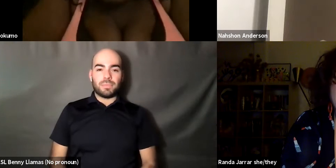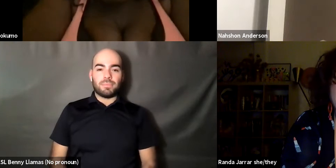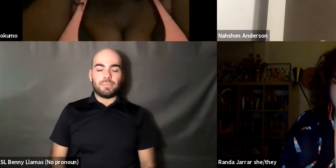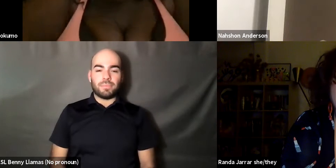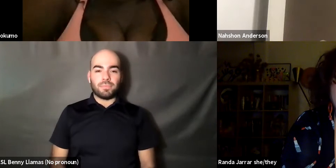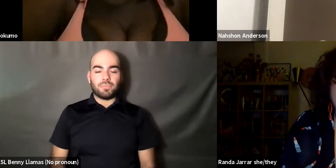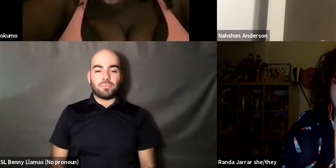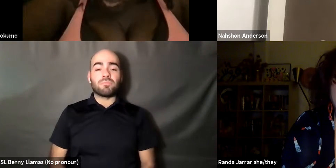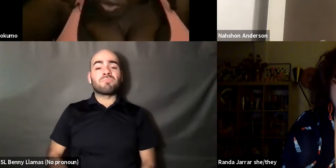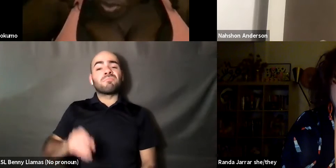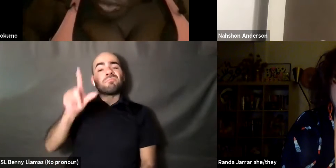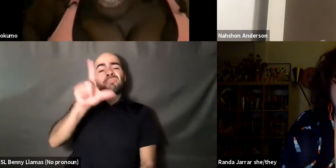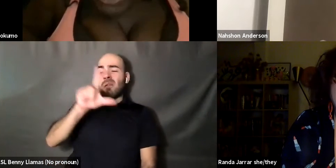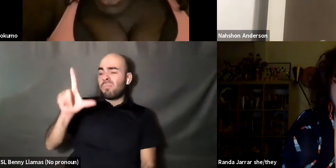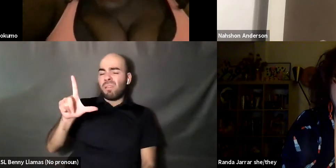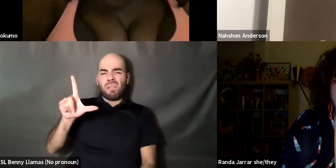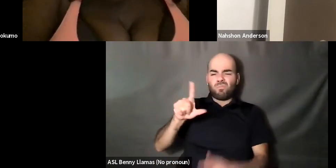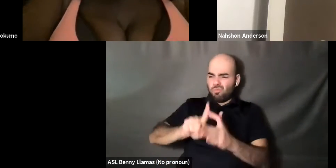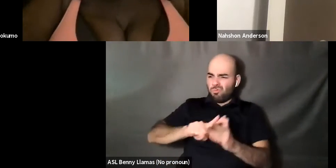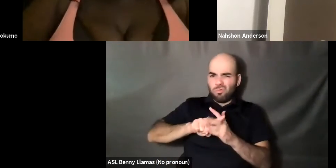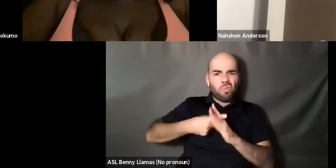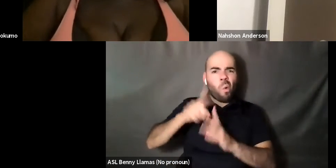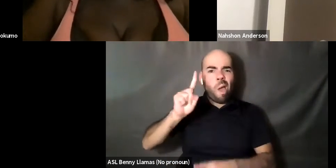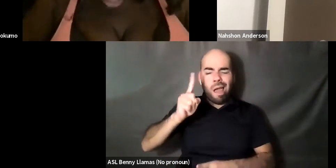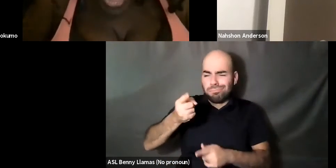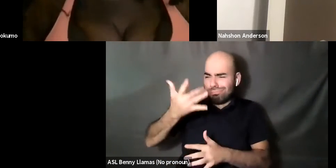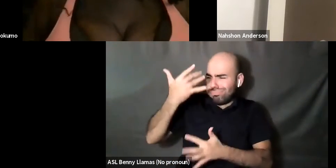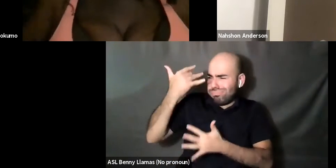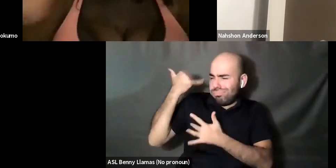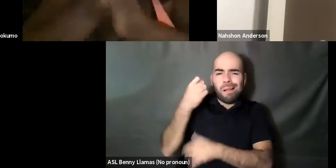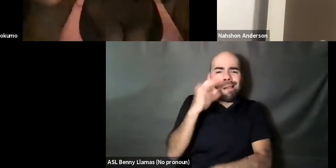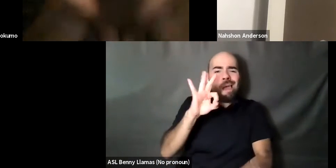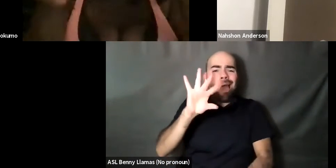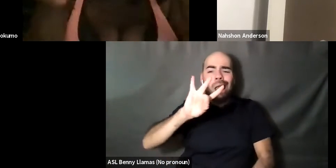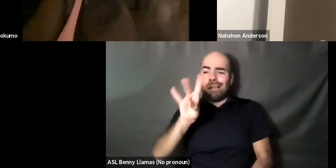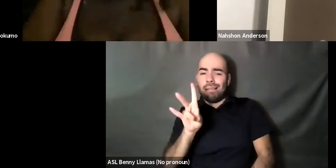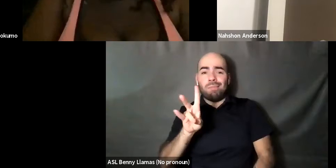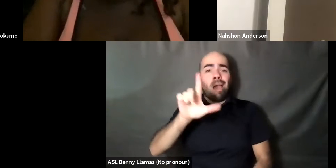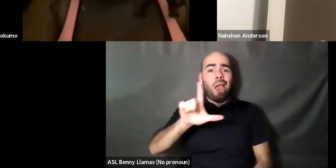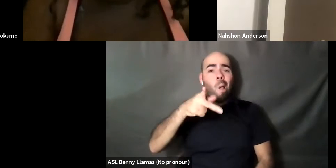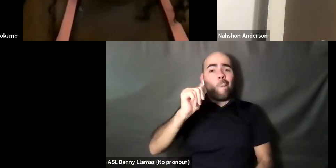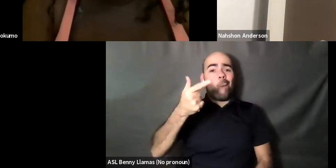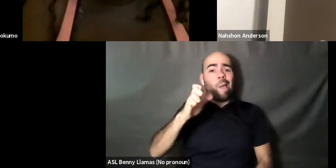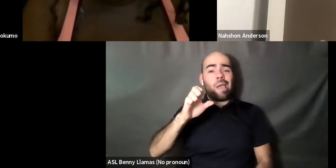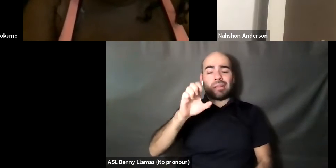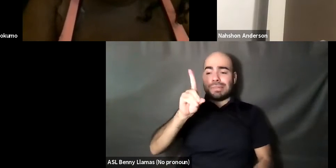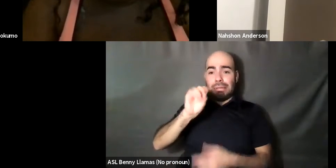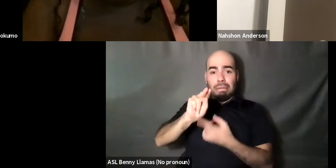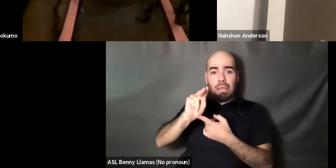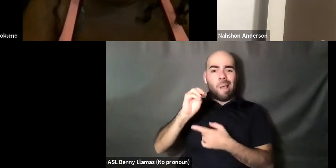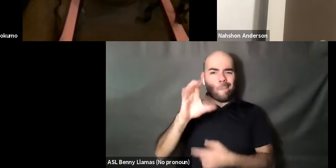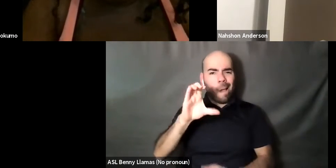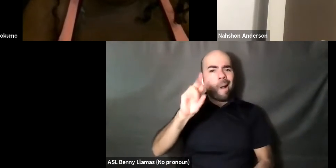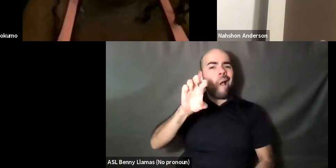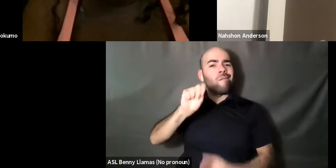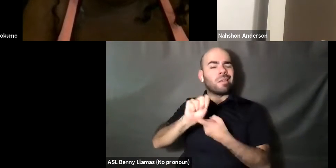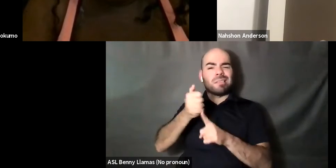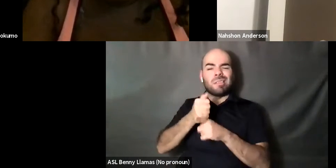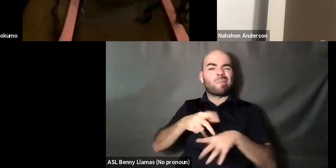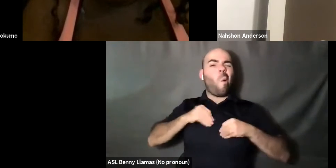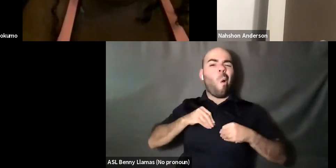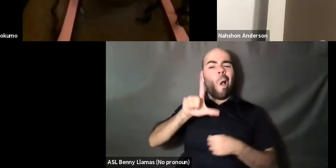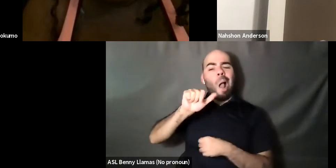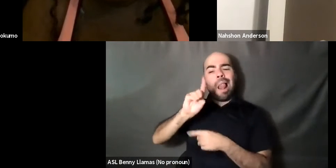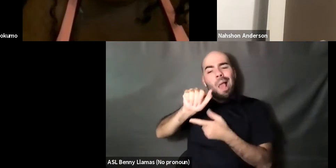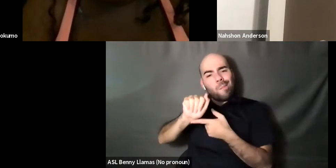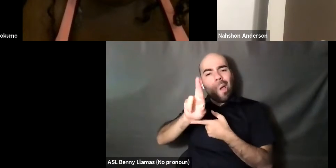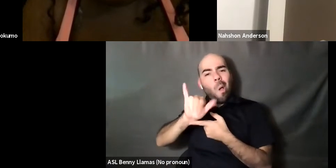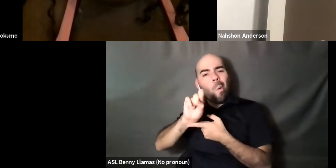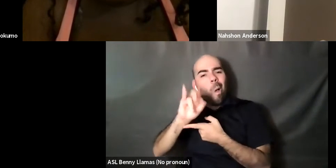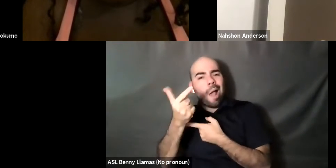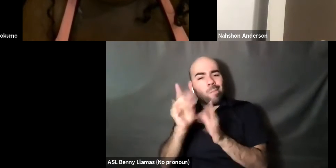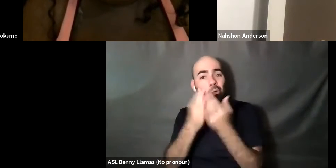Lambda literary traces its beginnings back to 1987 when l page Deacon McCubbin owner of lambda rising bookstore in Washington DC published the first lambda book report.